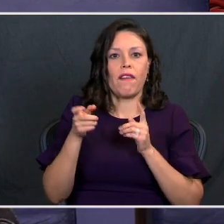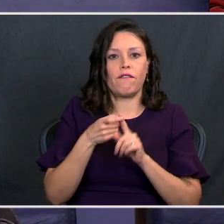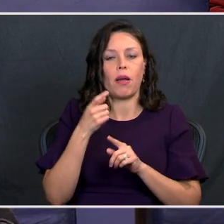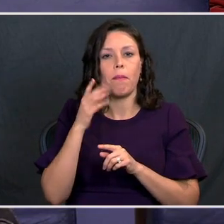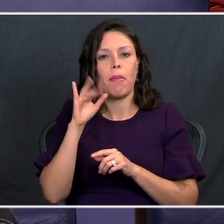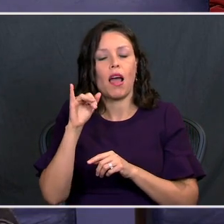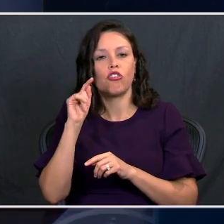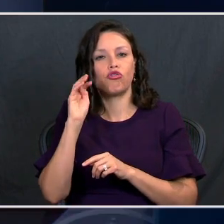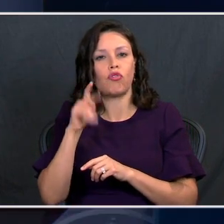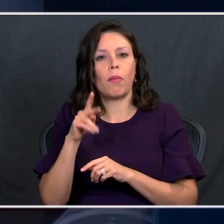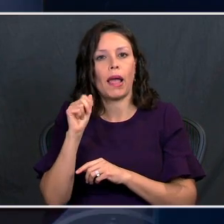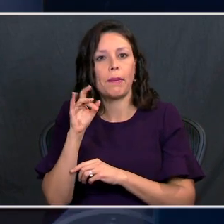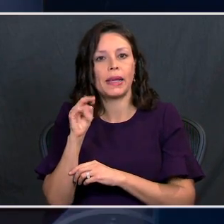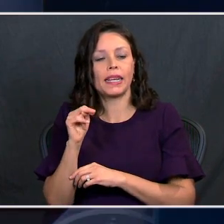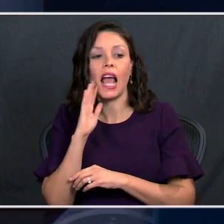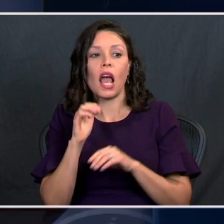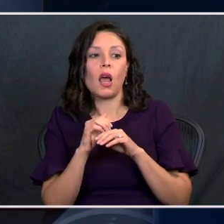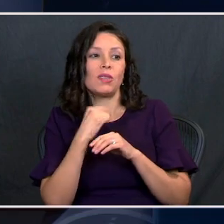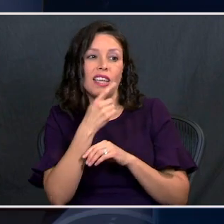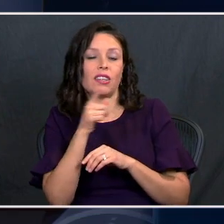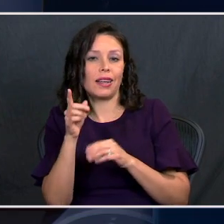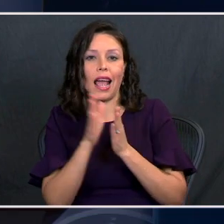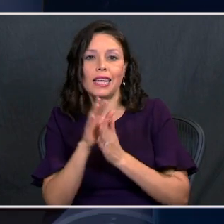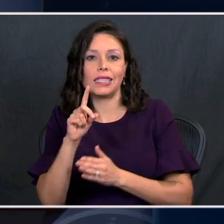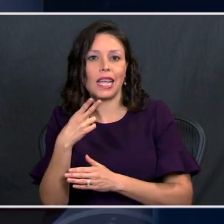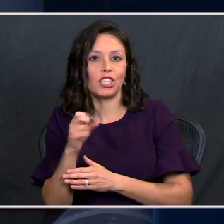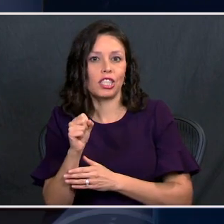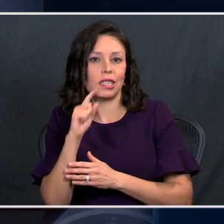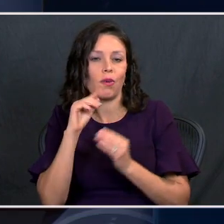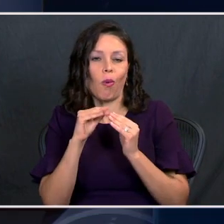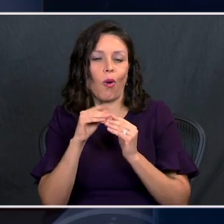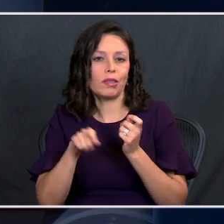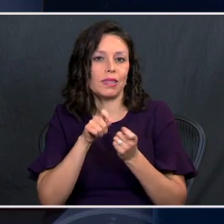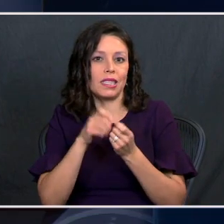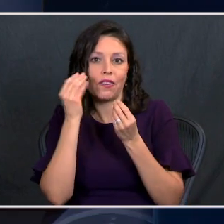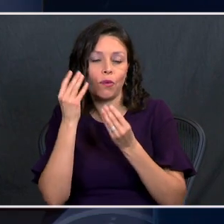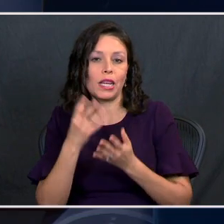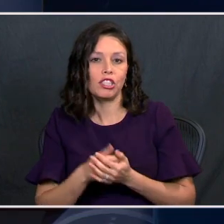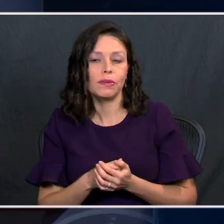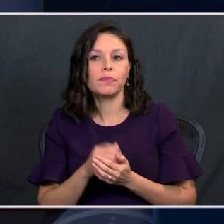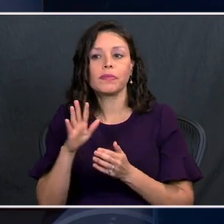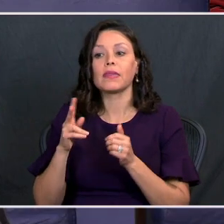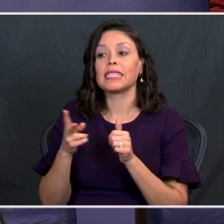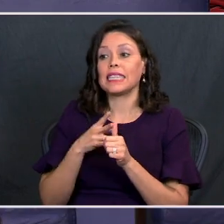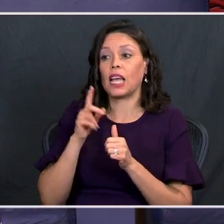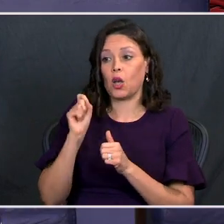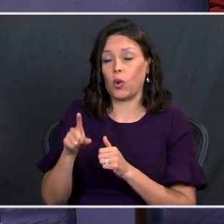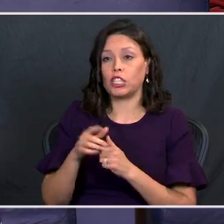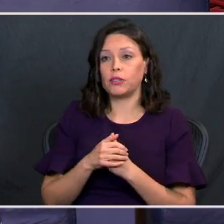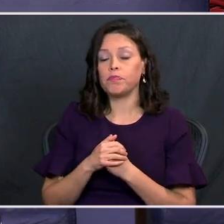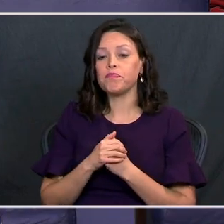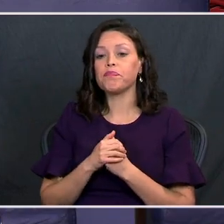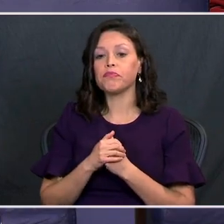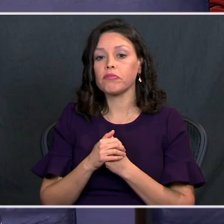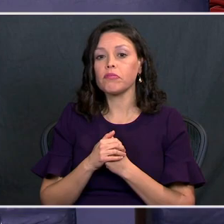Ms. Psaki: I'd send you to the Department of Homeland Security on that for a more specific assessment. The Press: Okay. And for the second question, I just wanted to press you a little harder.